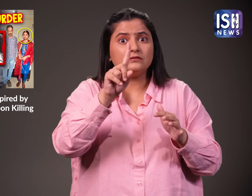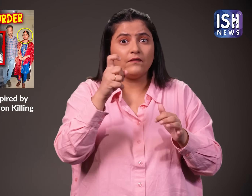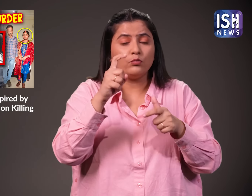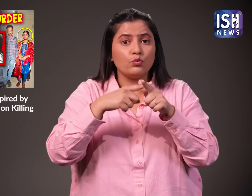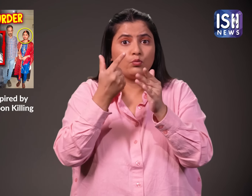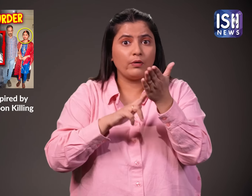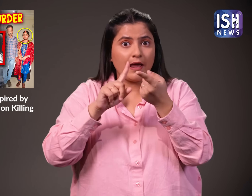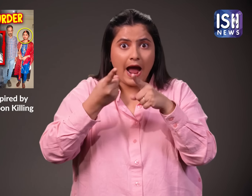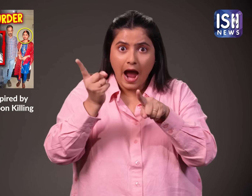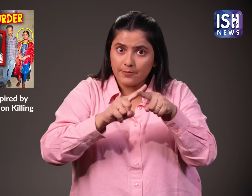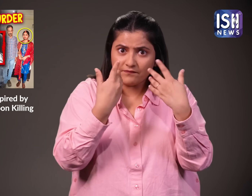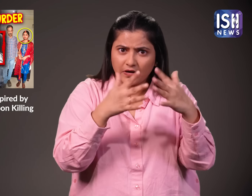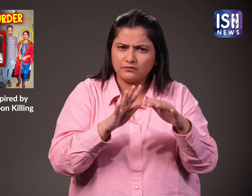This happened on 17th June 2025.